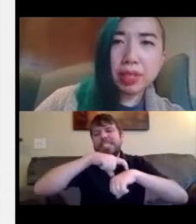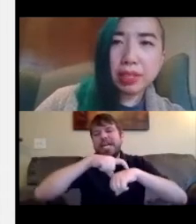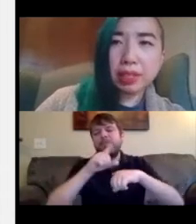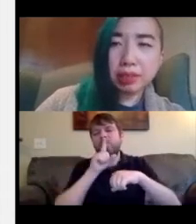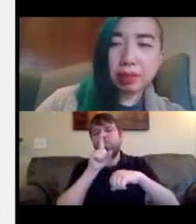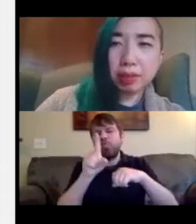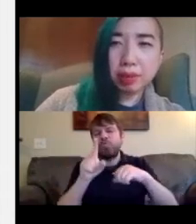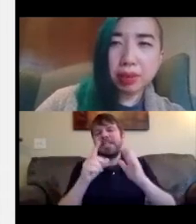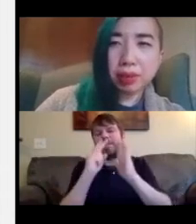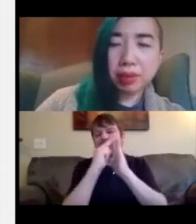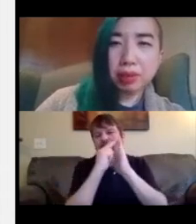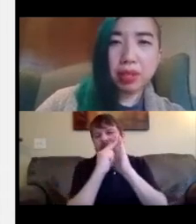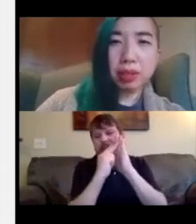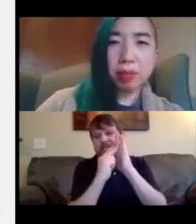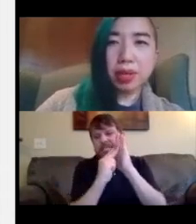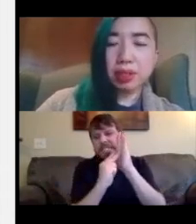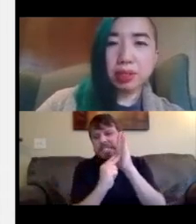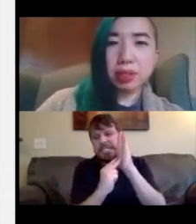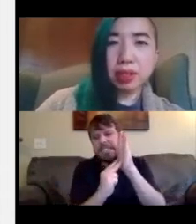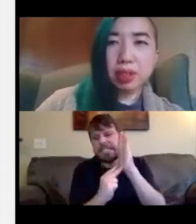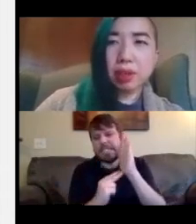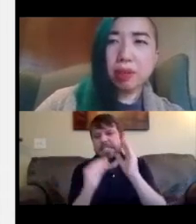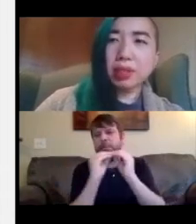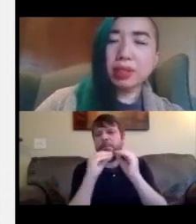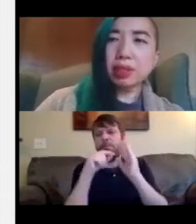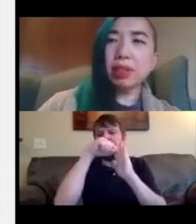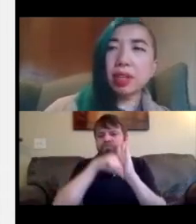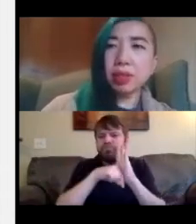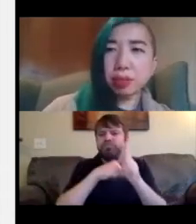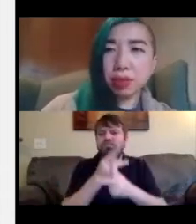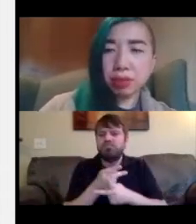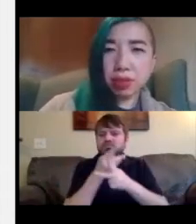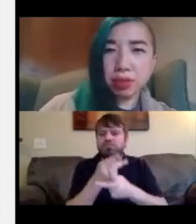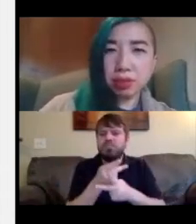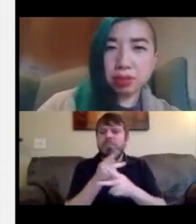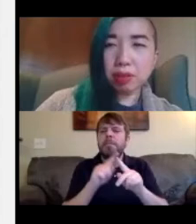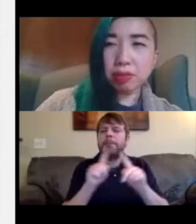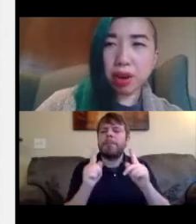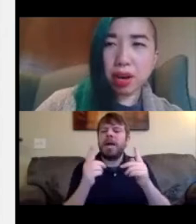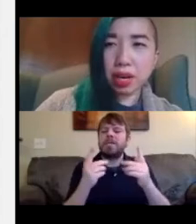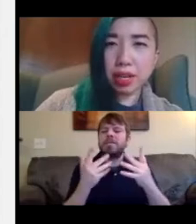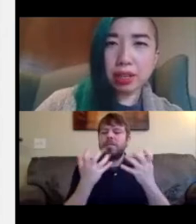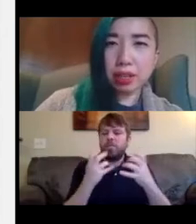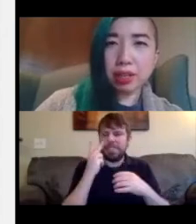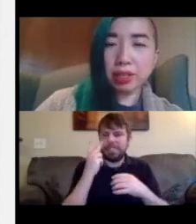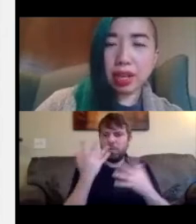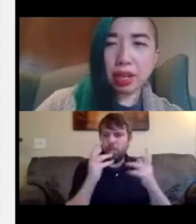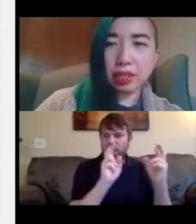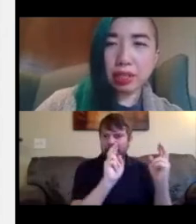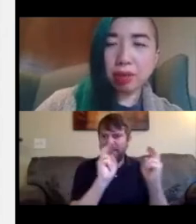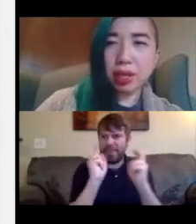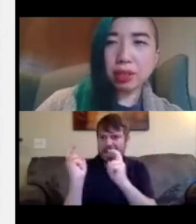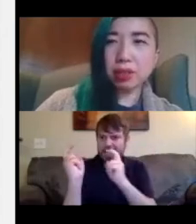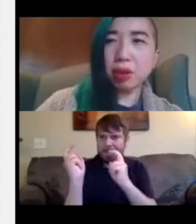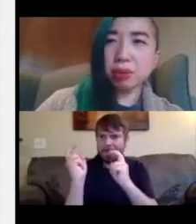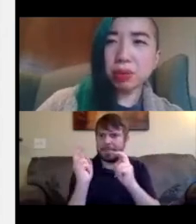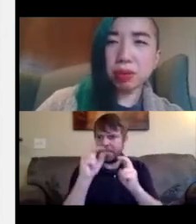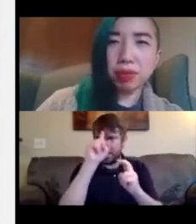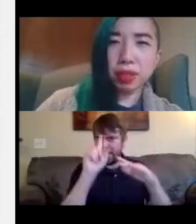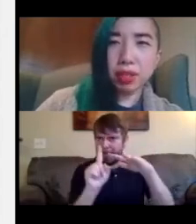a sense of everyone too. What themes emerge for you so far in this text? What tones or feelings